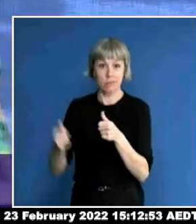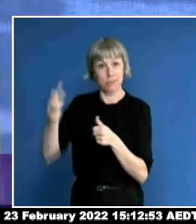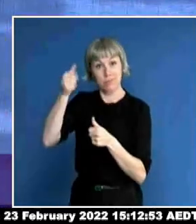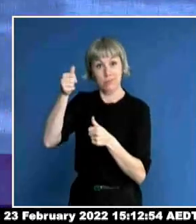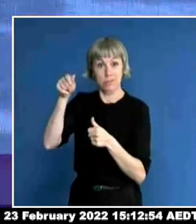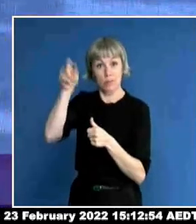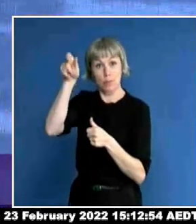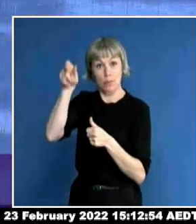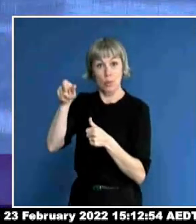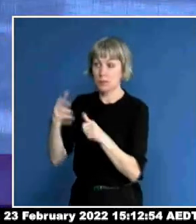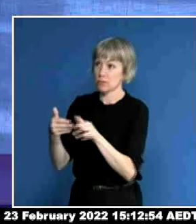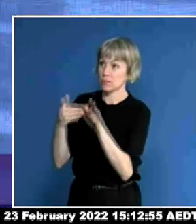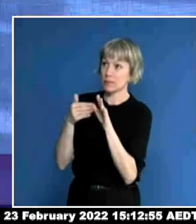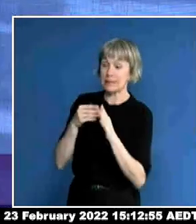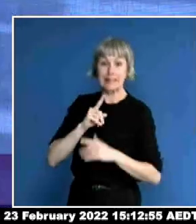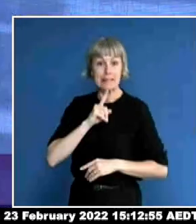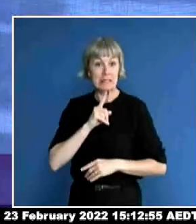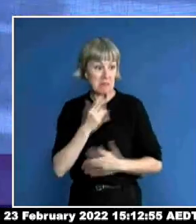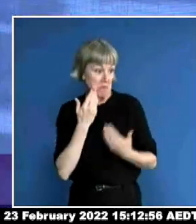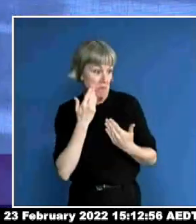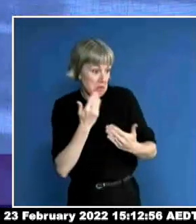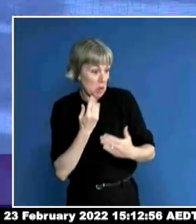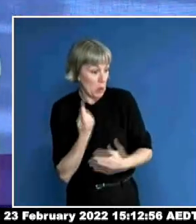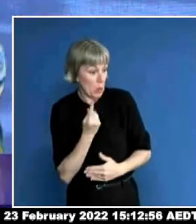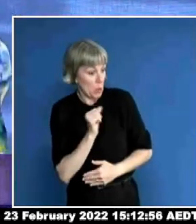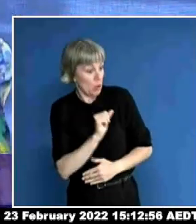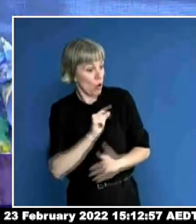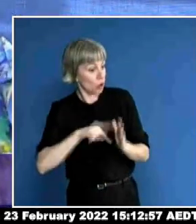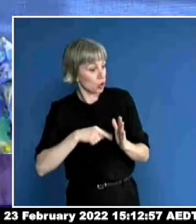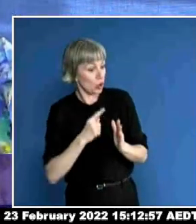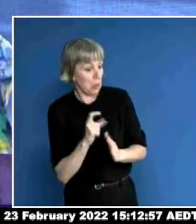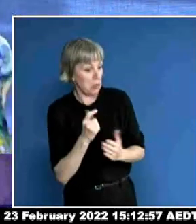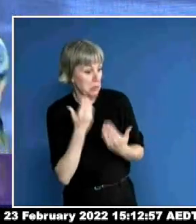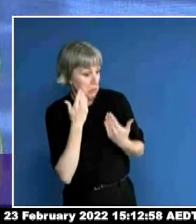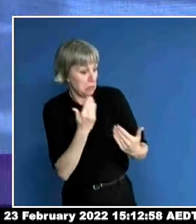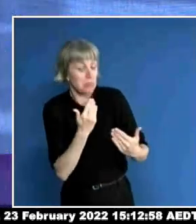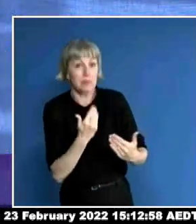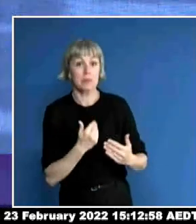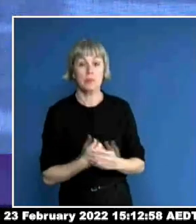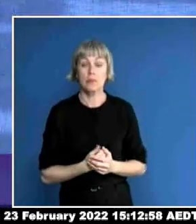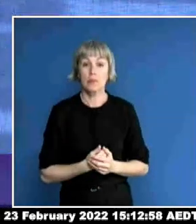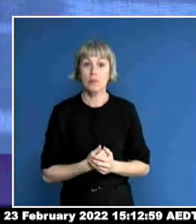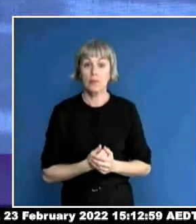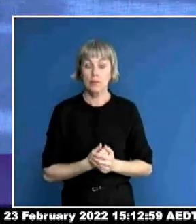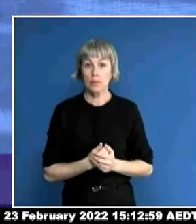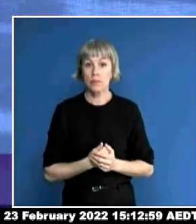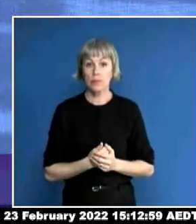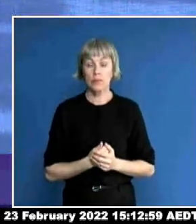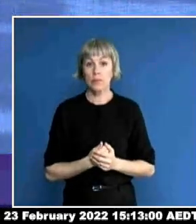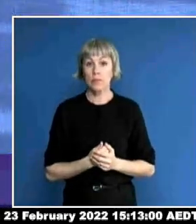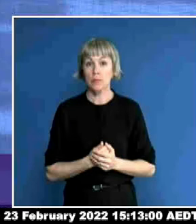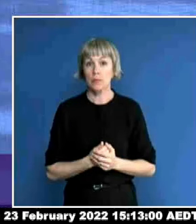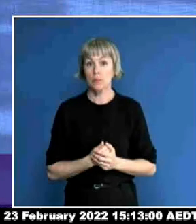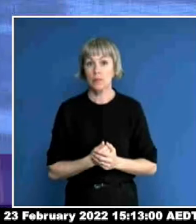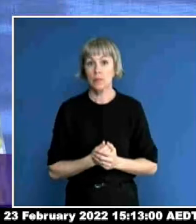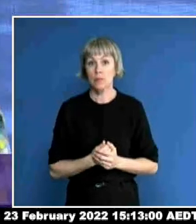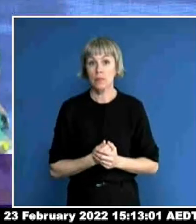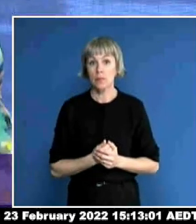who your job coach was and that maybe a particular job coach who you had dealt with might be able to assist.